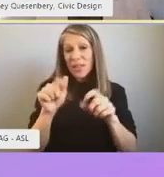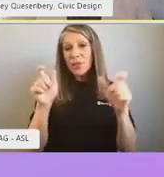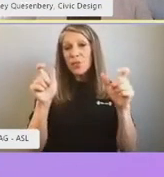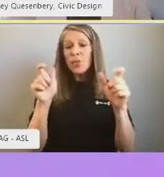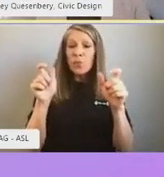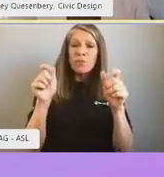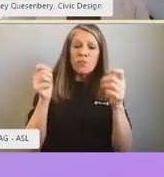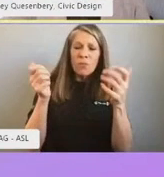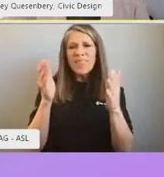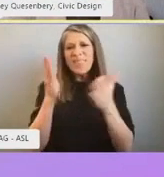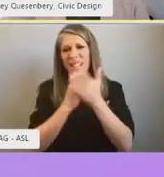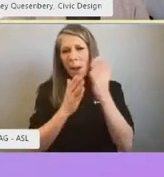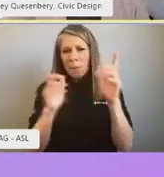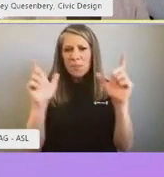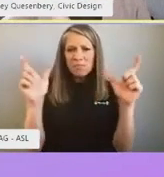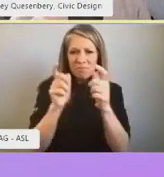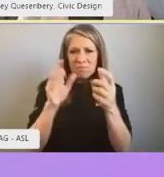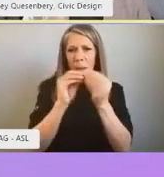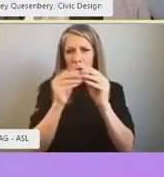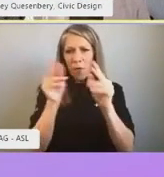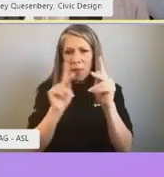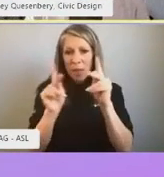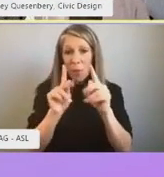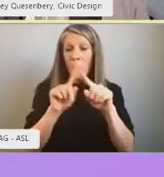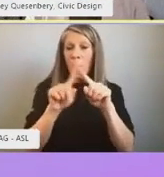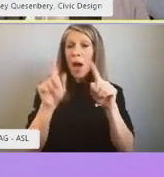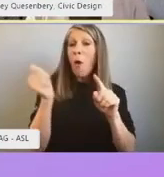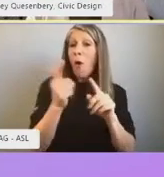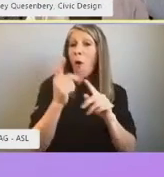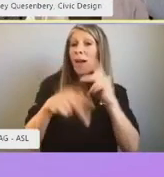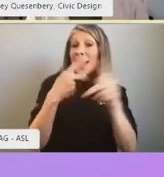these big panels, one for up or down, one for back end